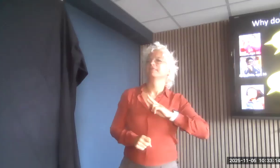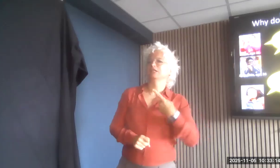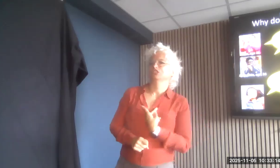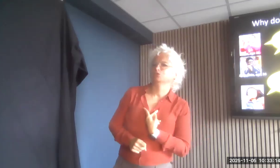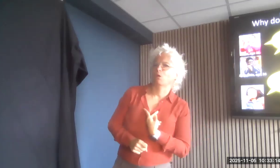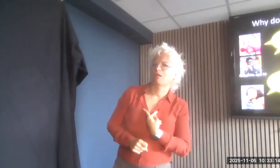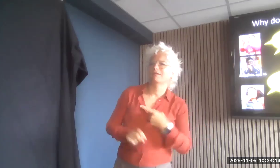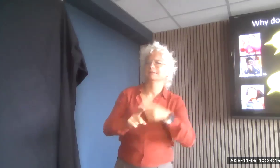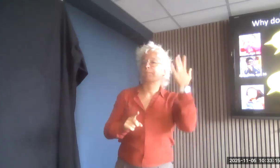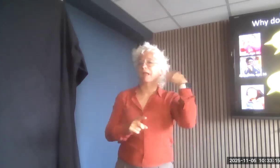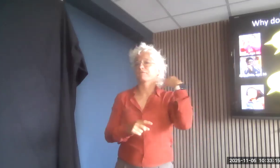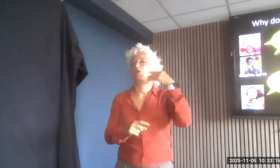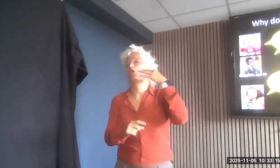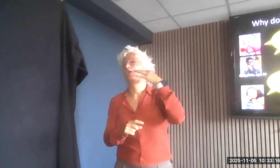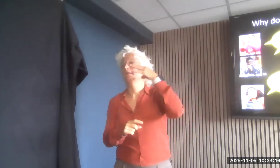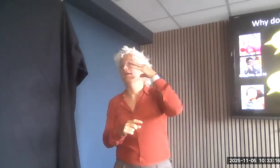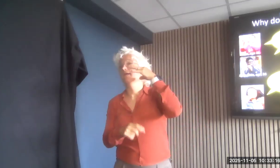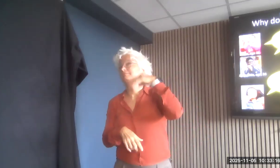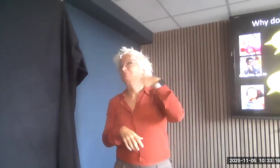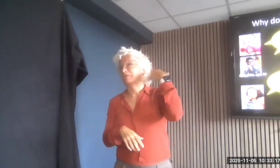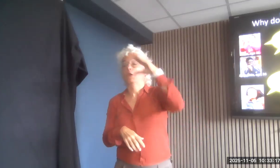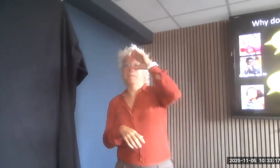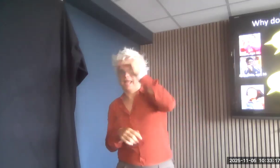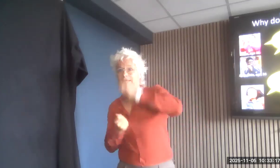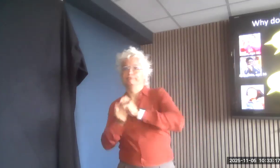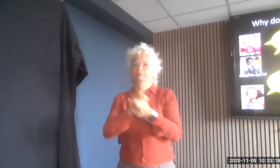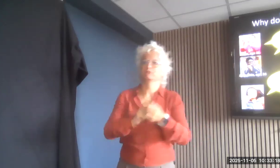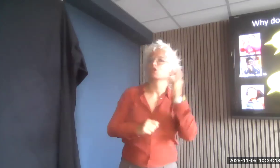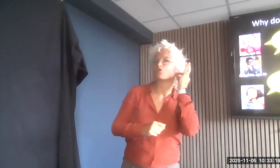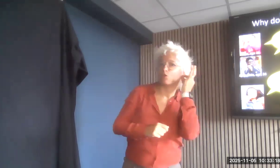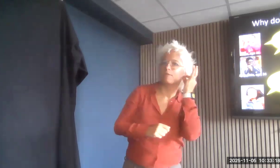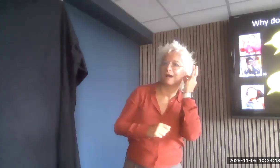using International Sign.